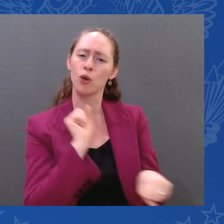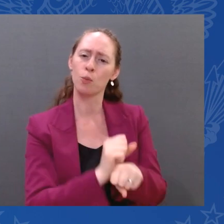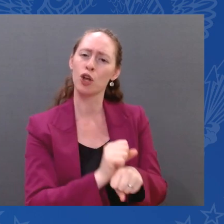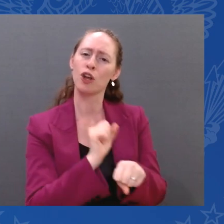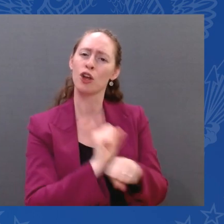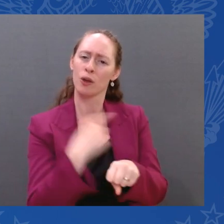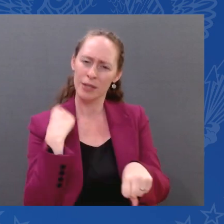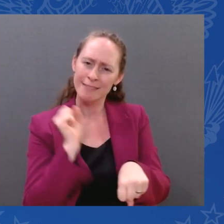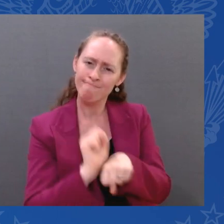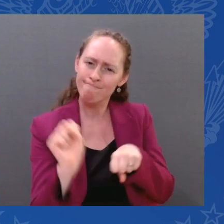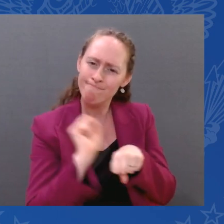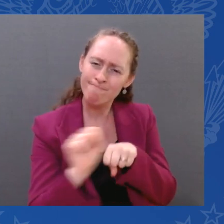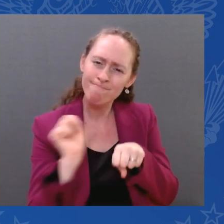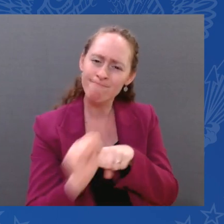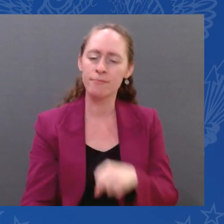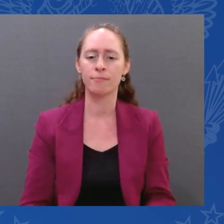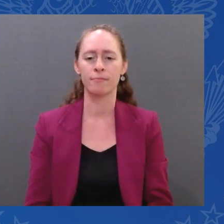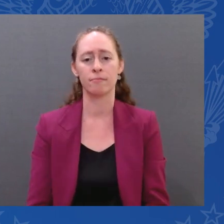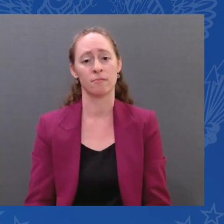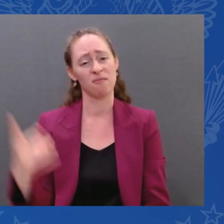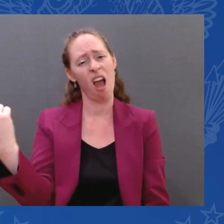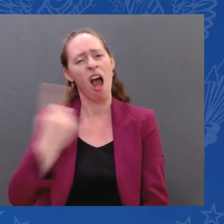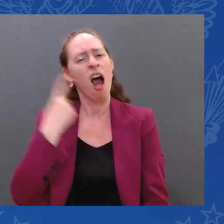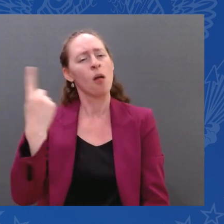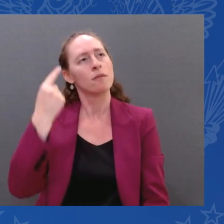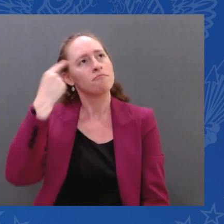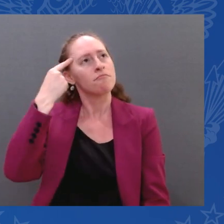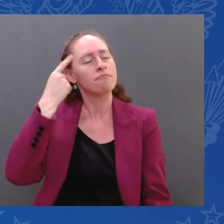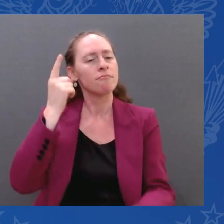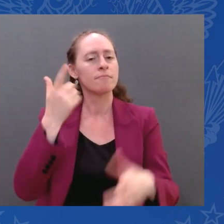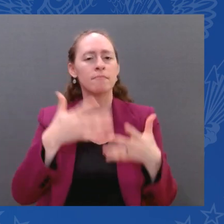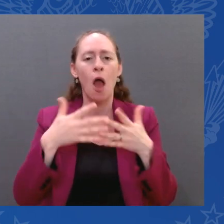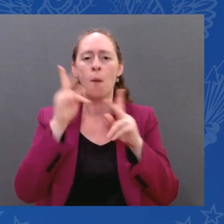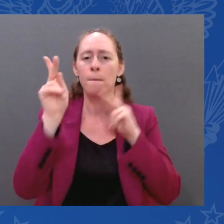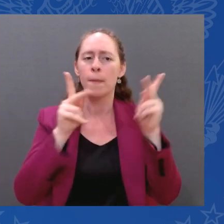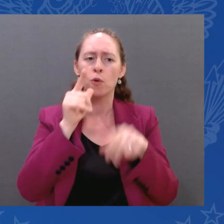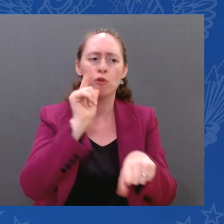his work was synonymous with the word that defined his life.